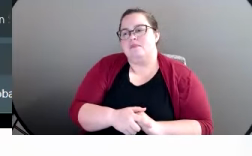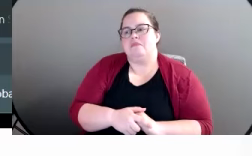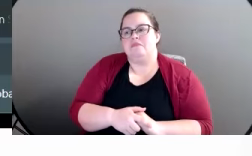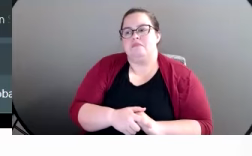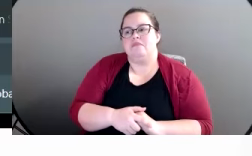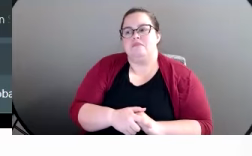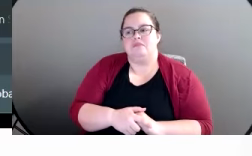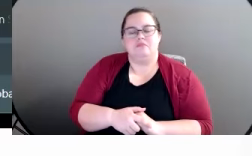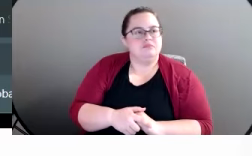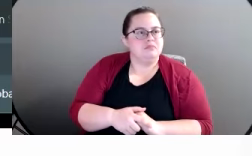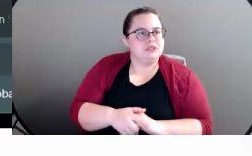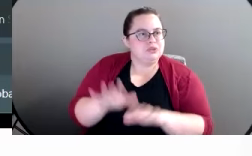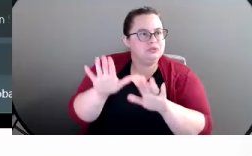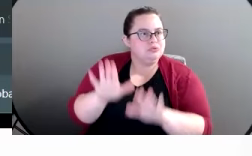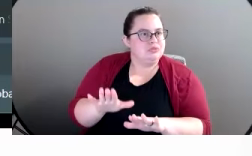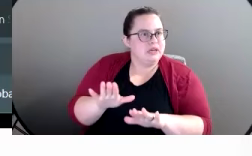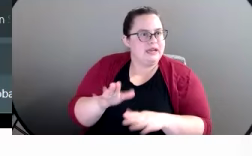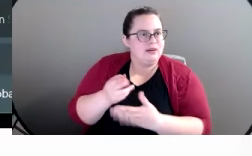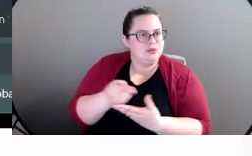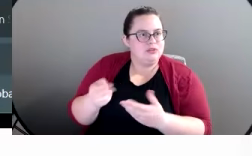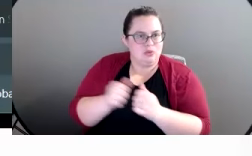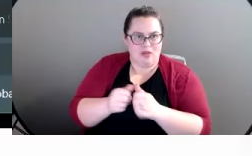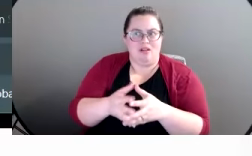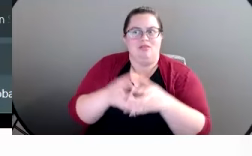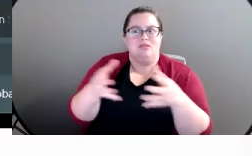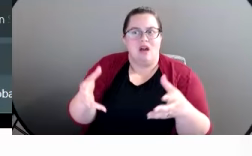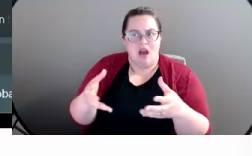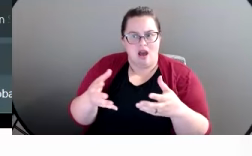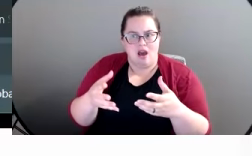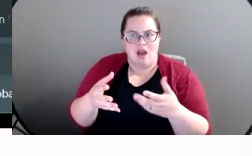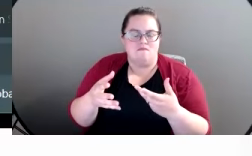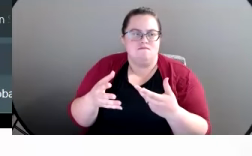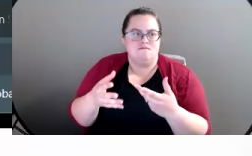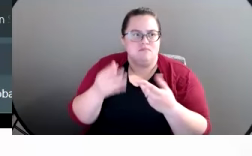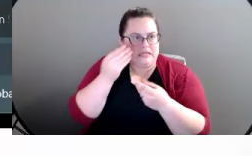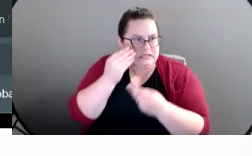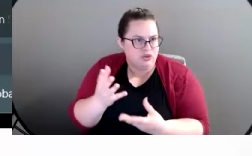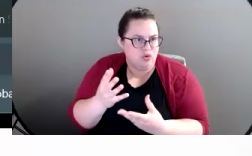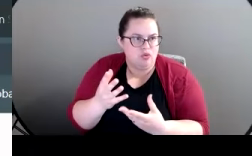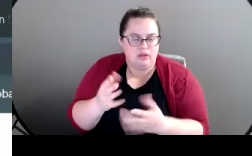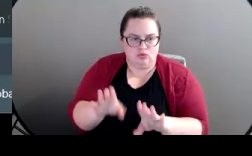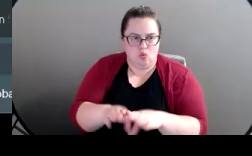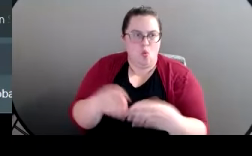with lots and lots of materials in there that are all openly licensed.